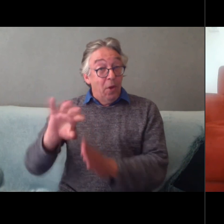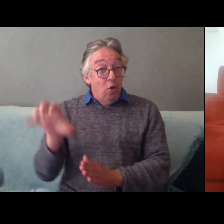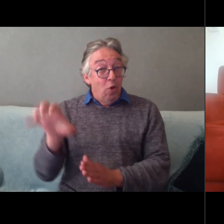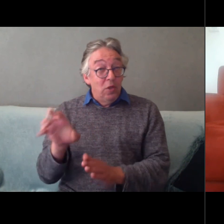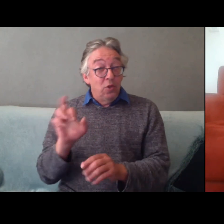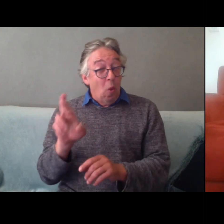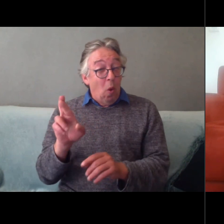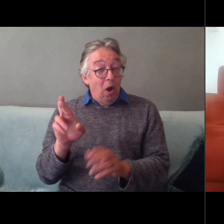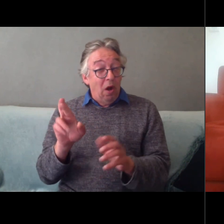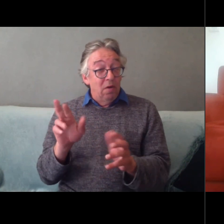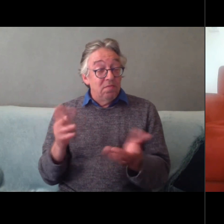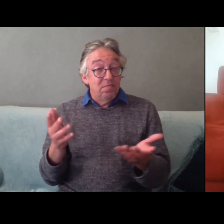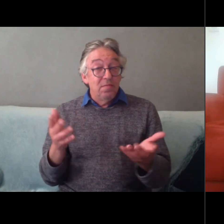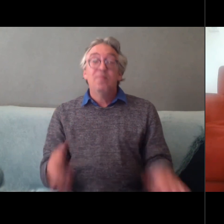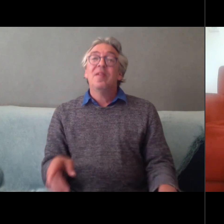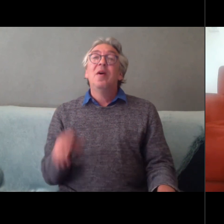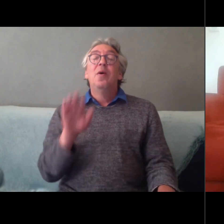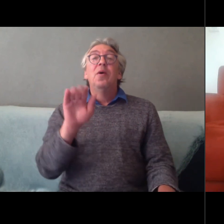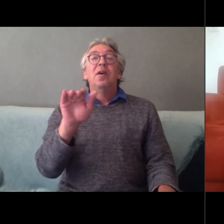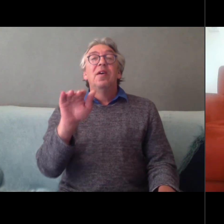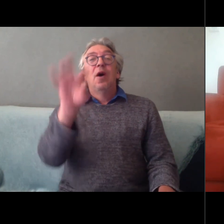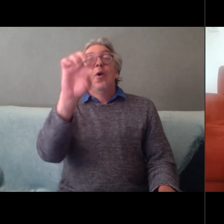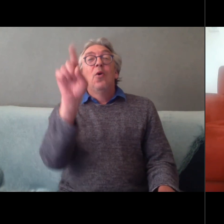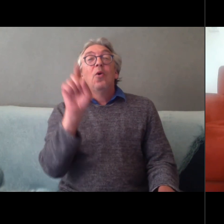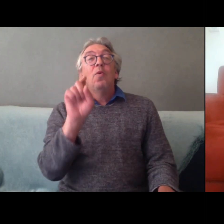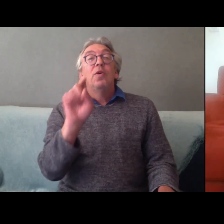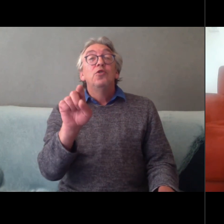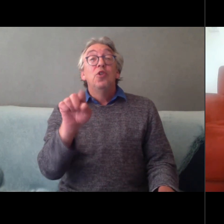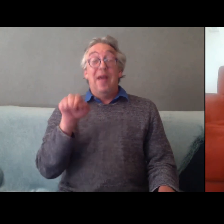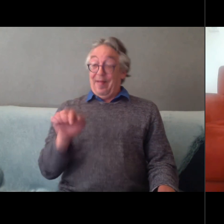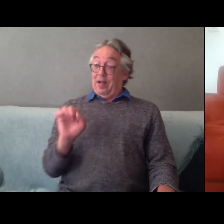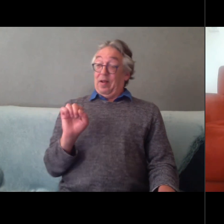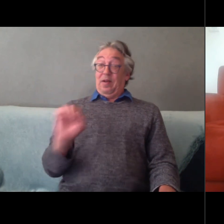within their community where they are based.